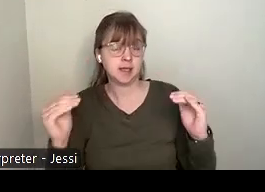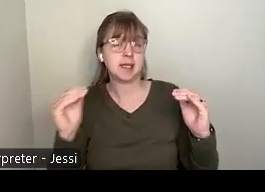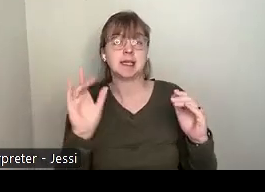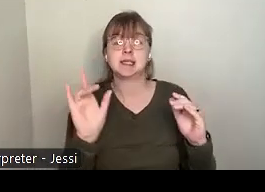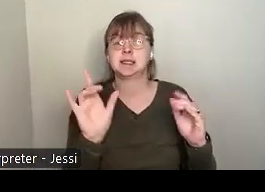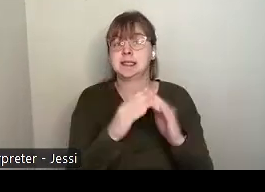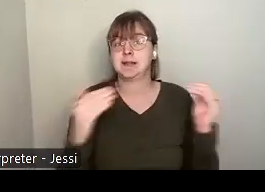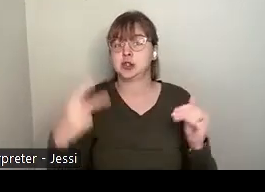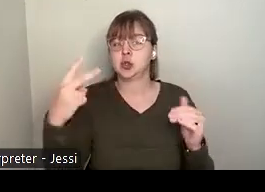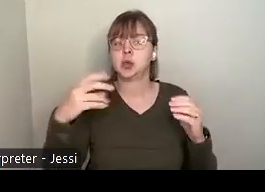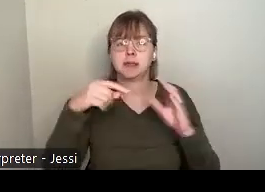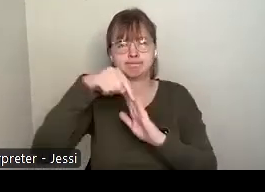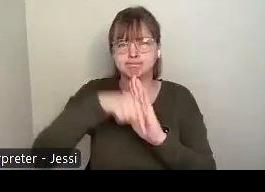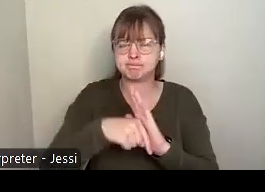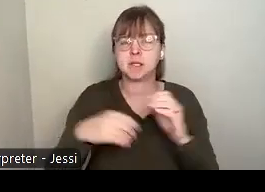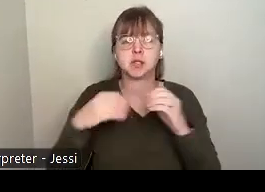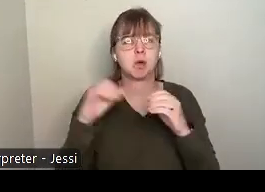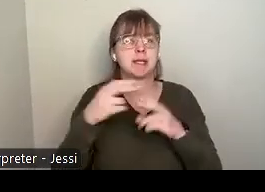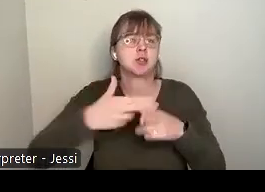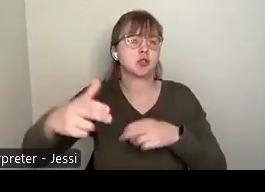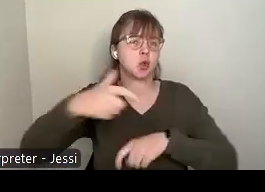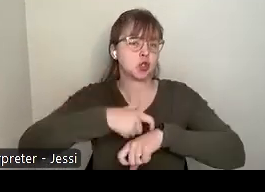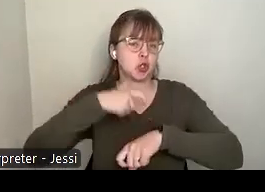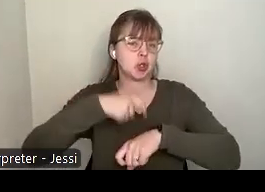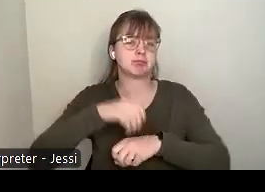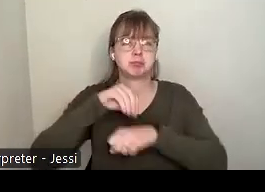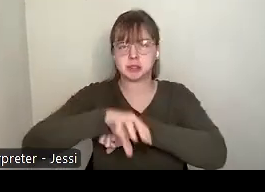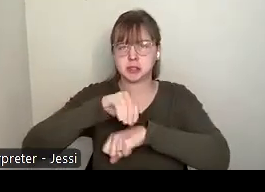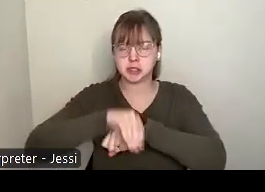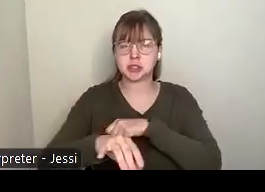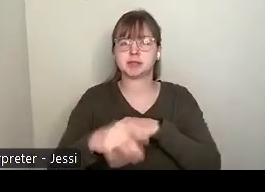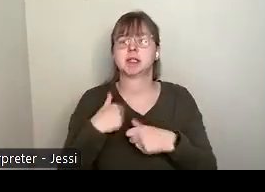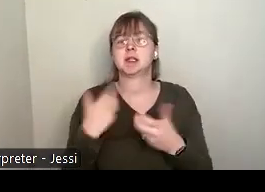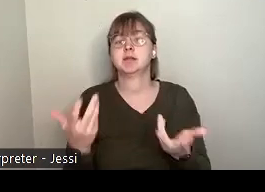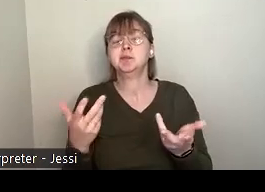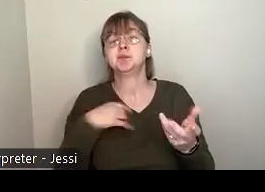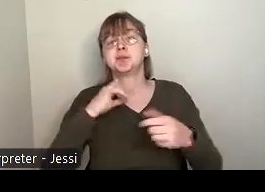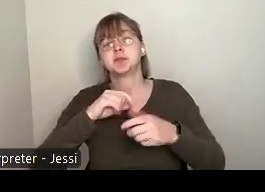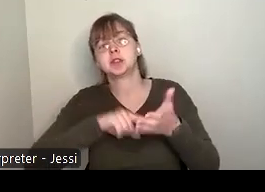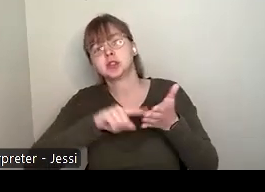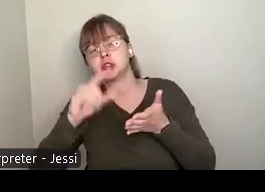a short-term consultation or um check-ins at Wild Child visits or sort of an extension of the Wild